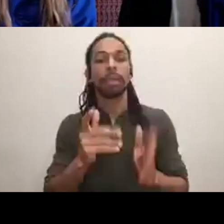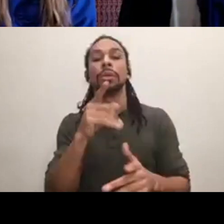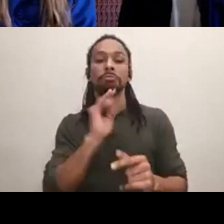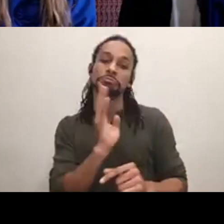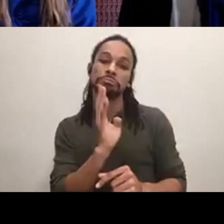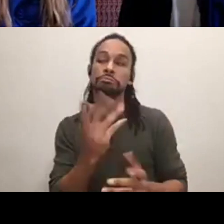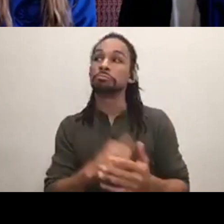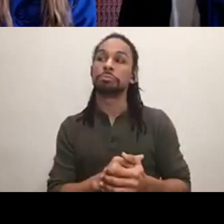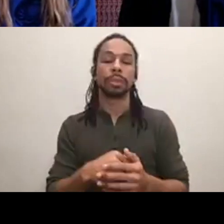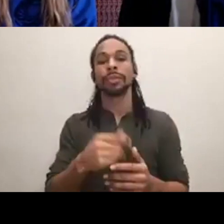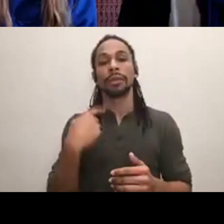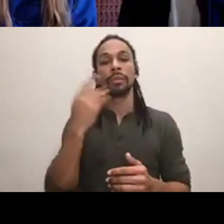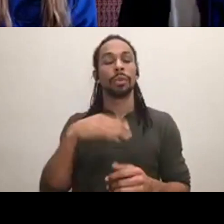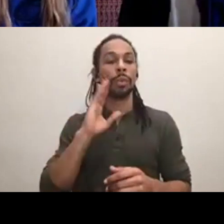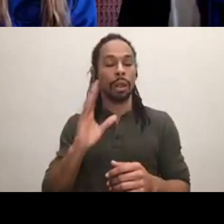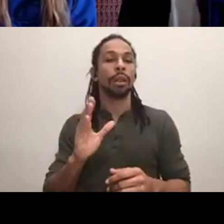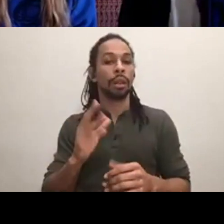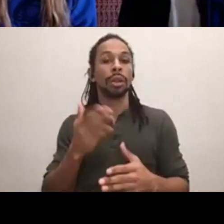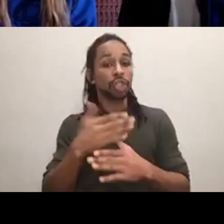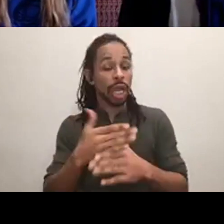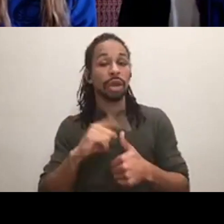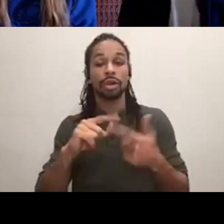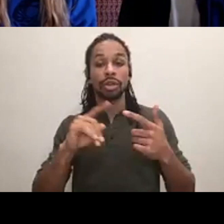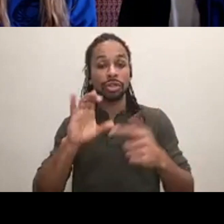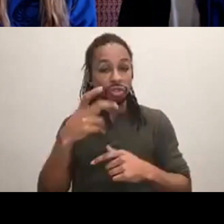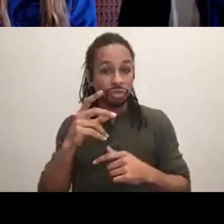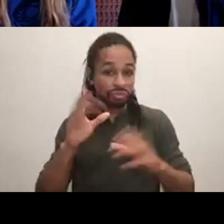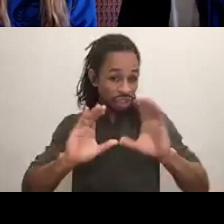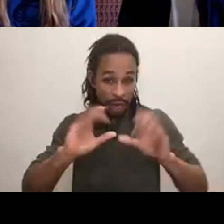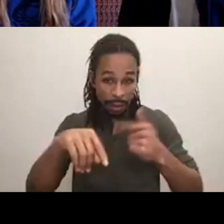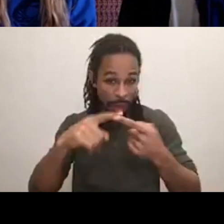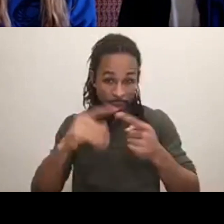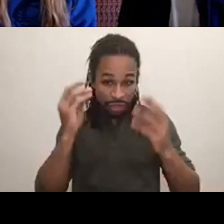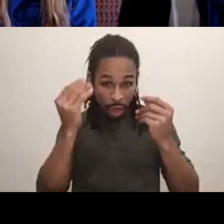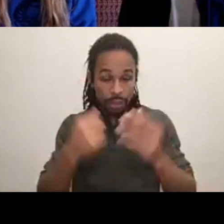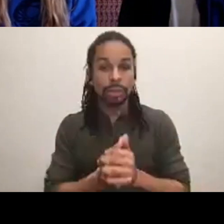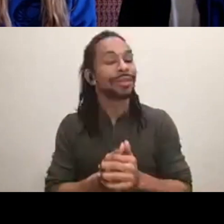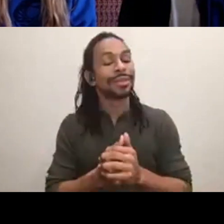of an optical illusion, but I love that question as how to ‑‑ how to capture that feeling